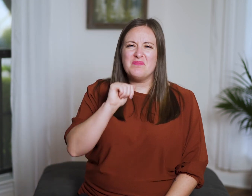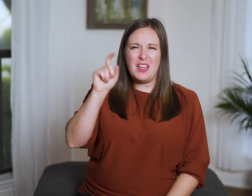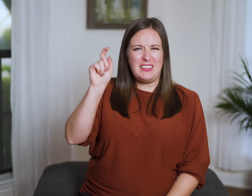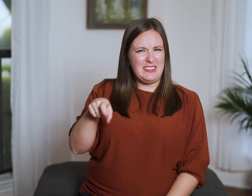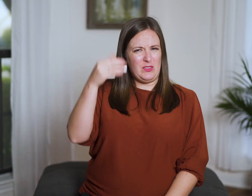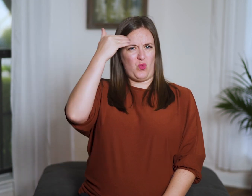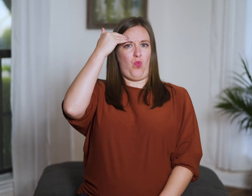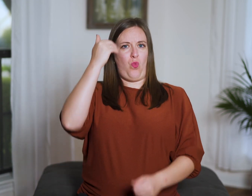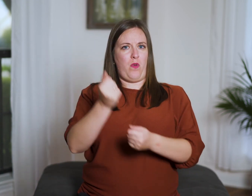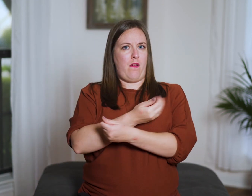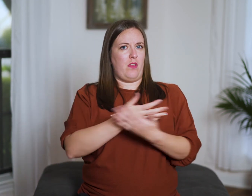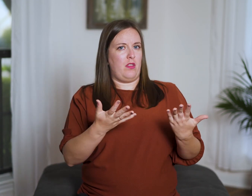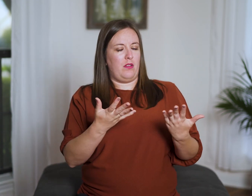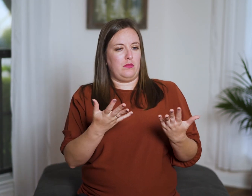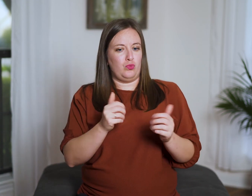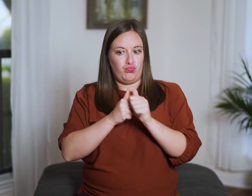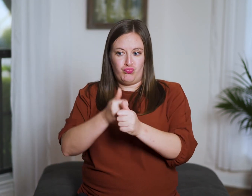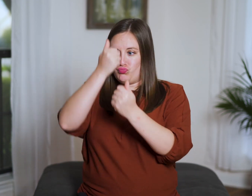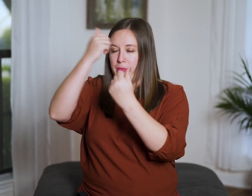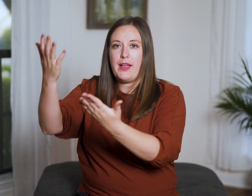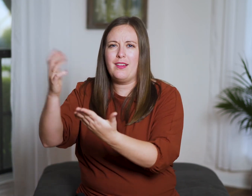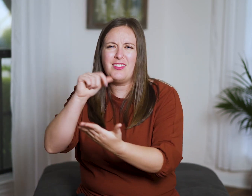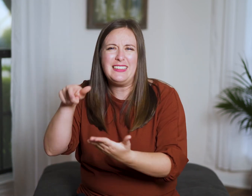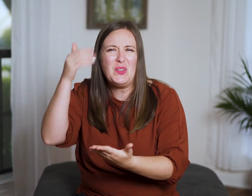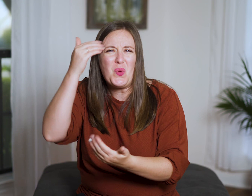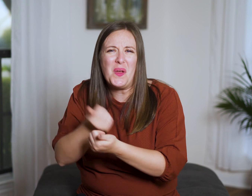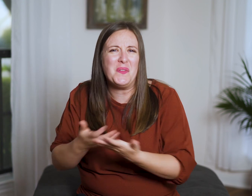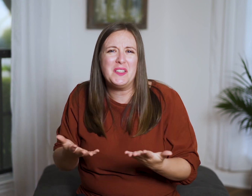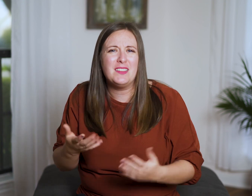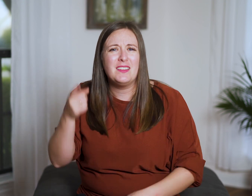with anything we need to know to obey Him.